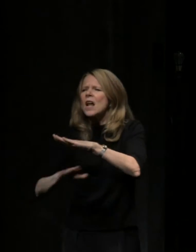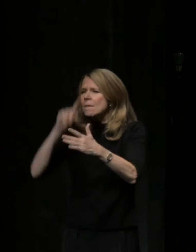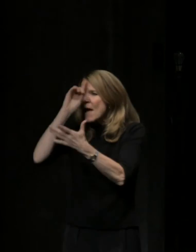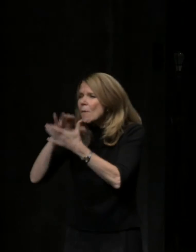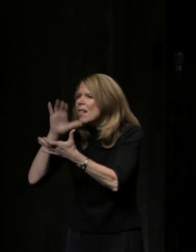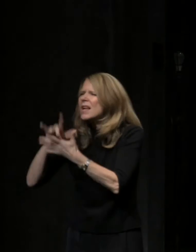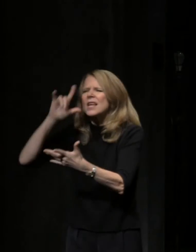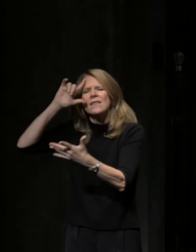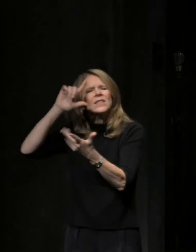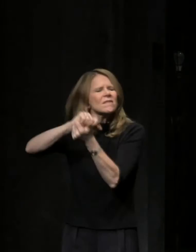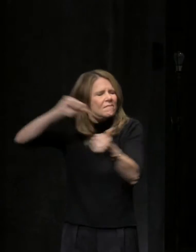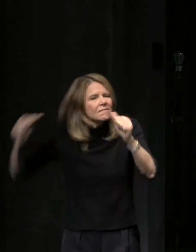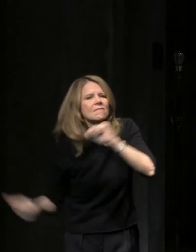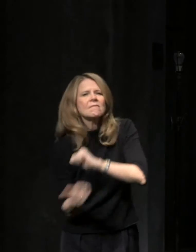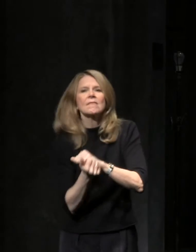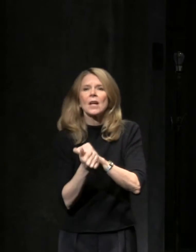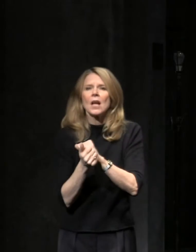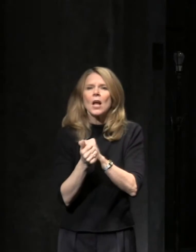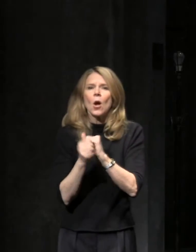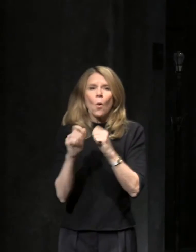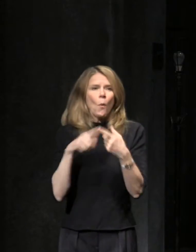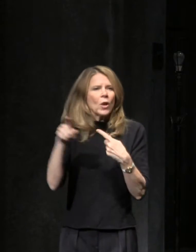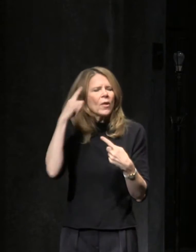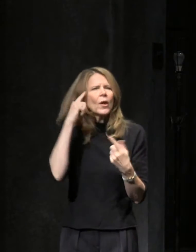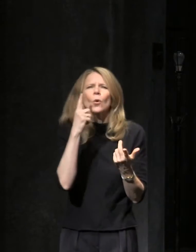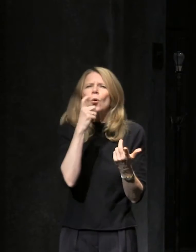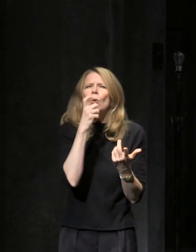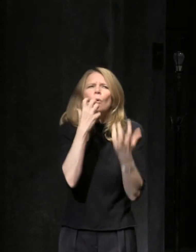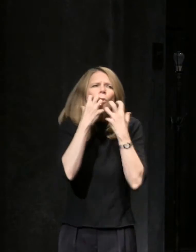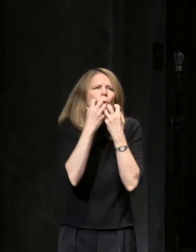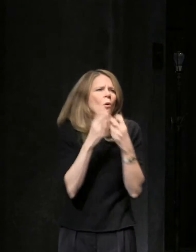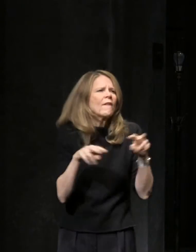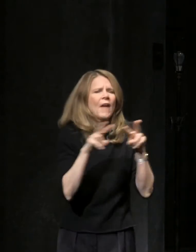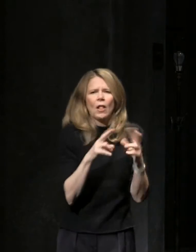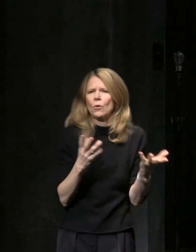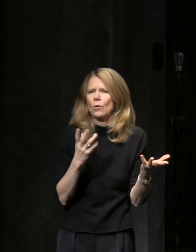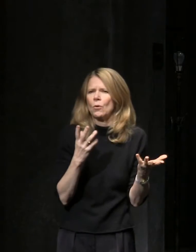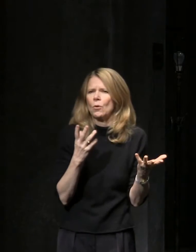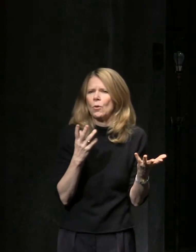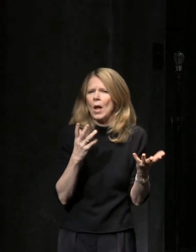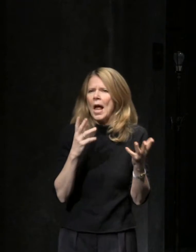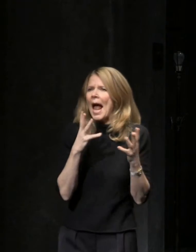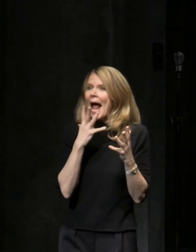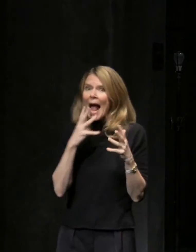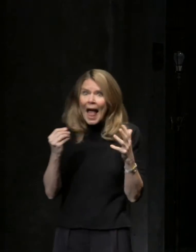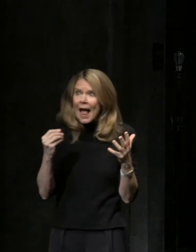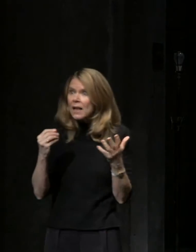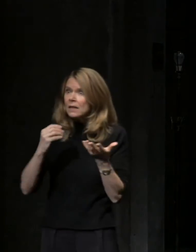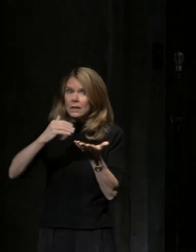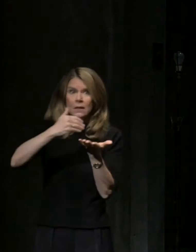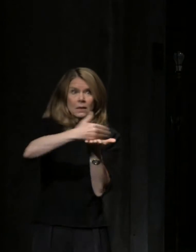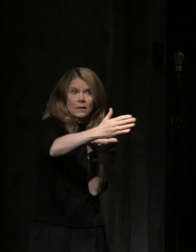and how we determine who matters, and most painfully how to end the exclusion of those